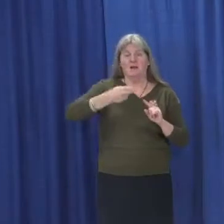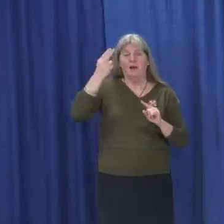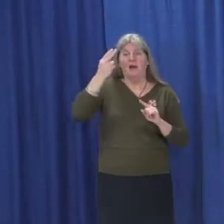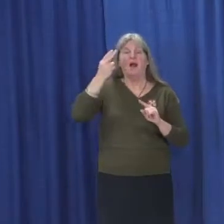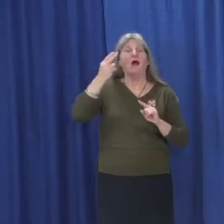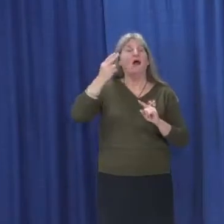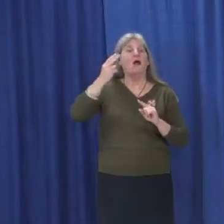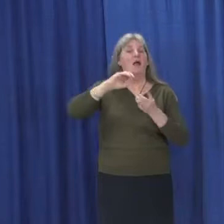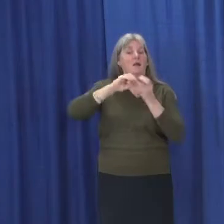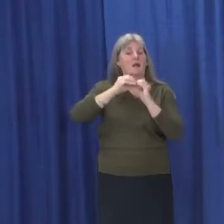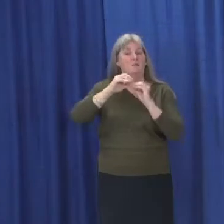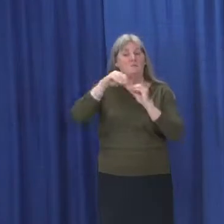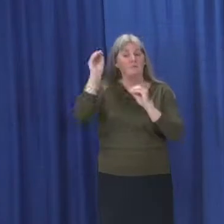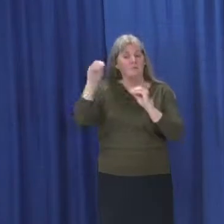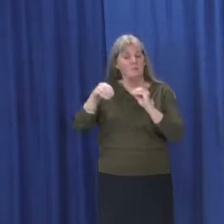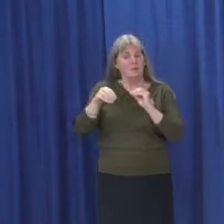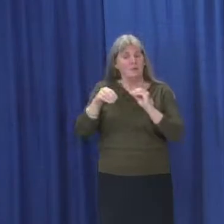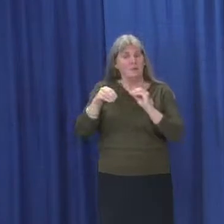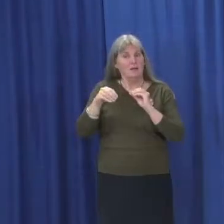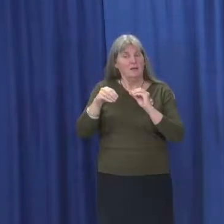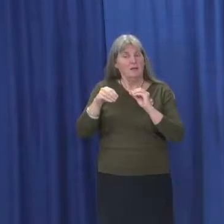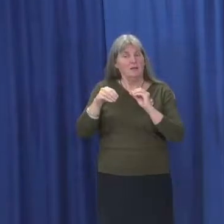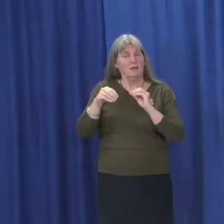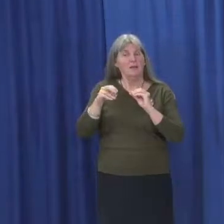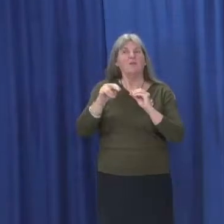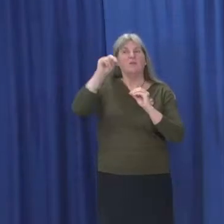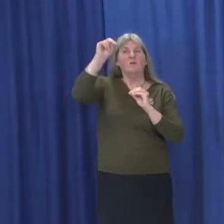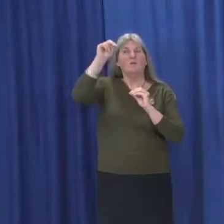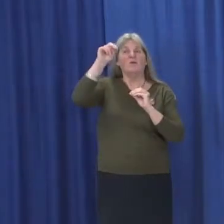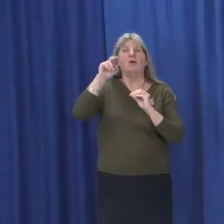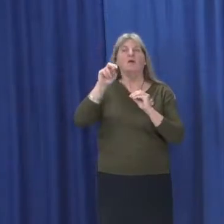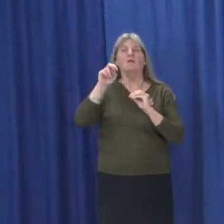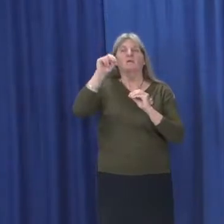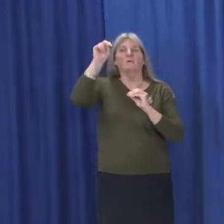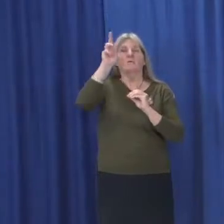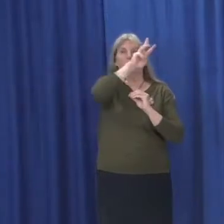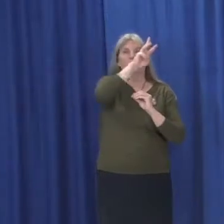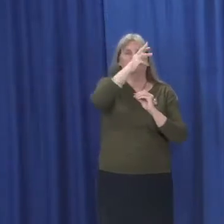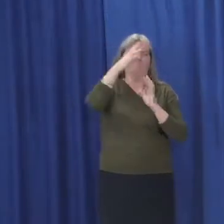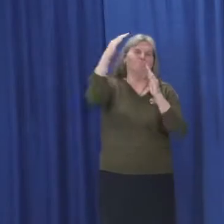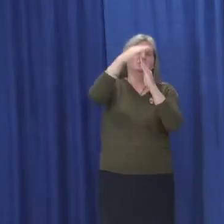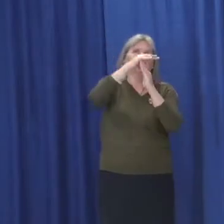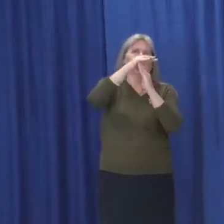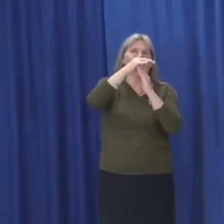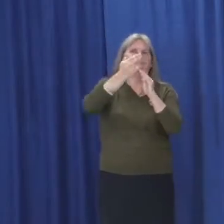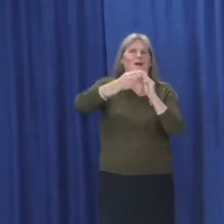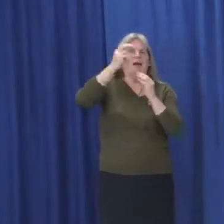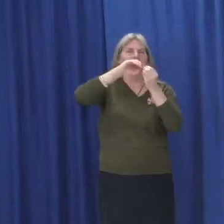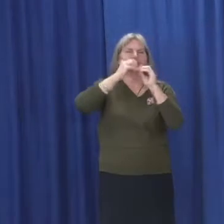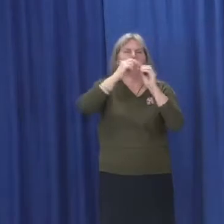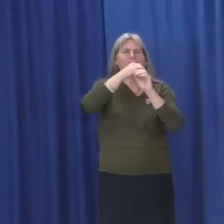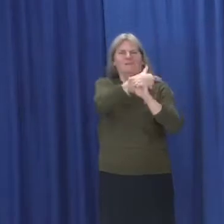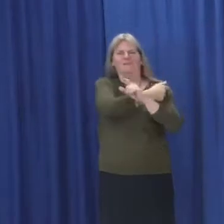high vaccination rates and communities in the north and west of Yukoner leading the way.